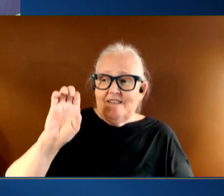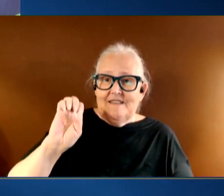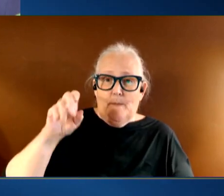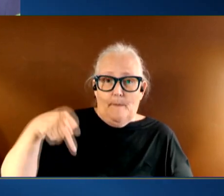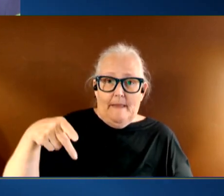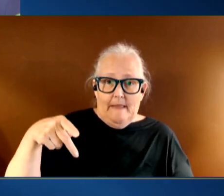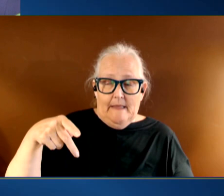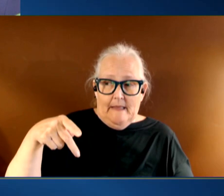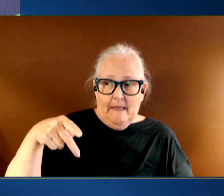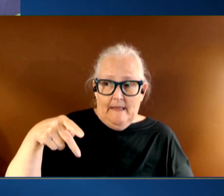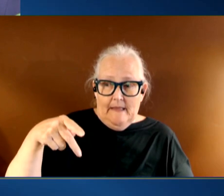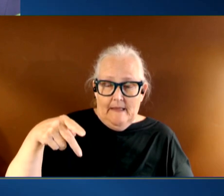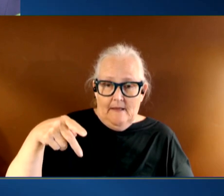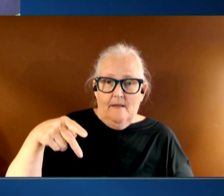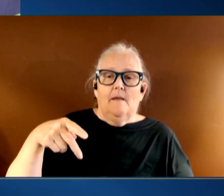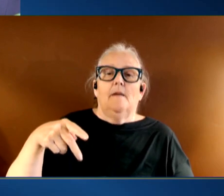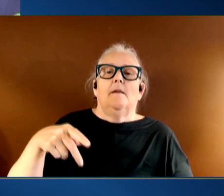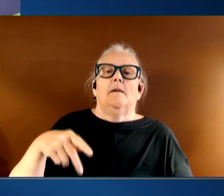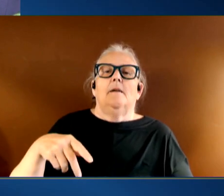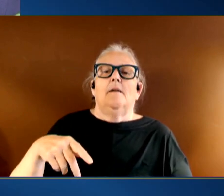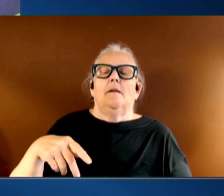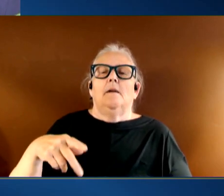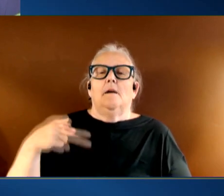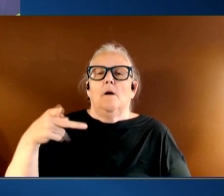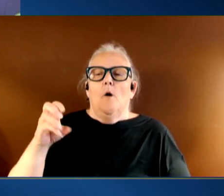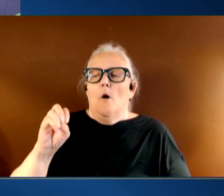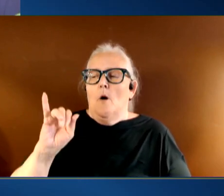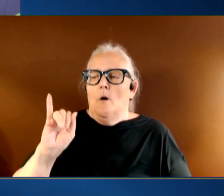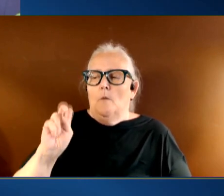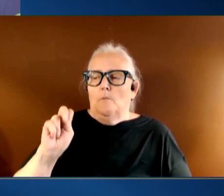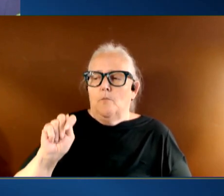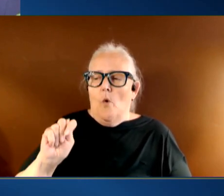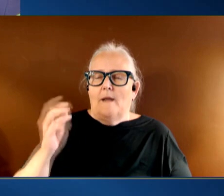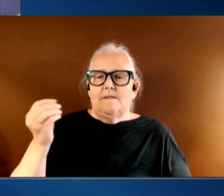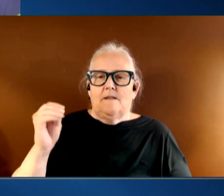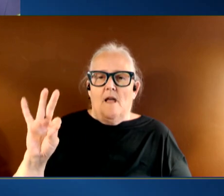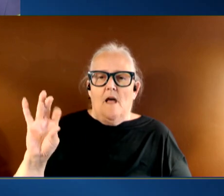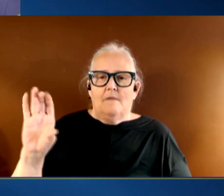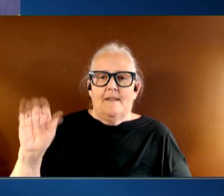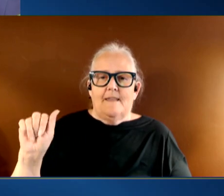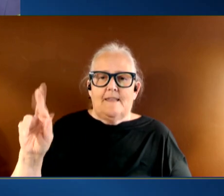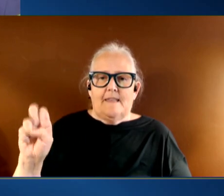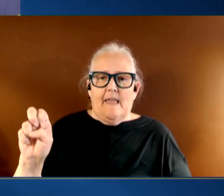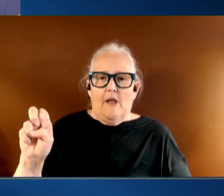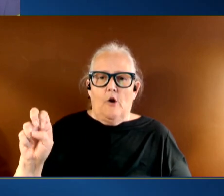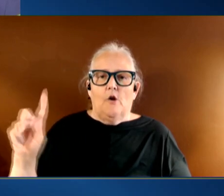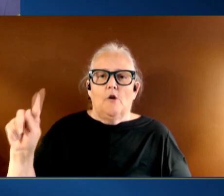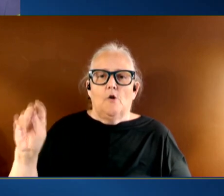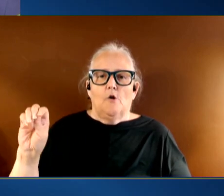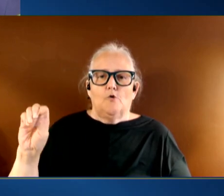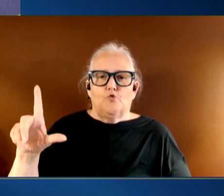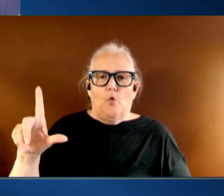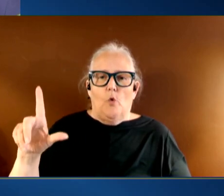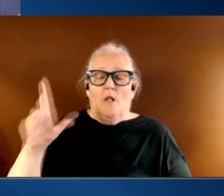and if you put in point of care tool, you will come to a list of freely available point of care